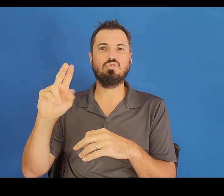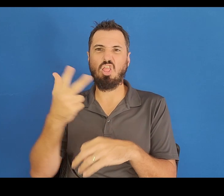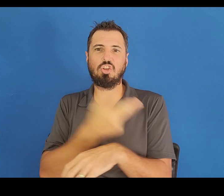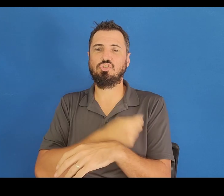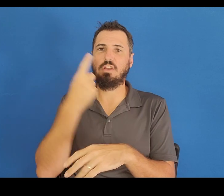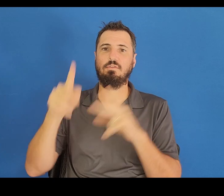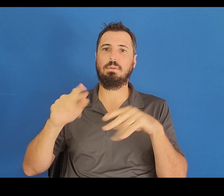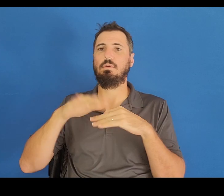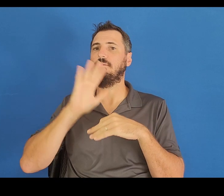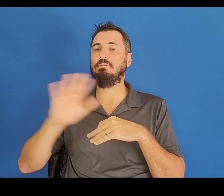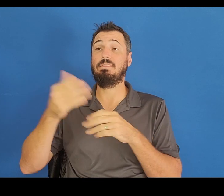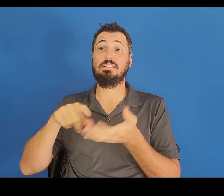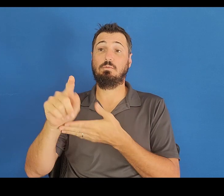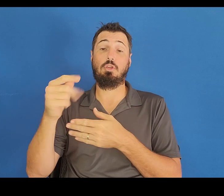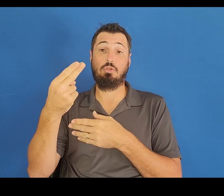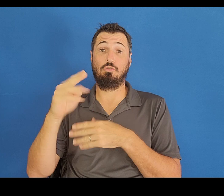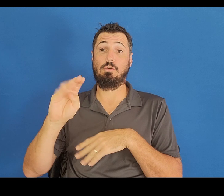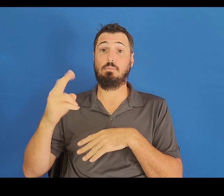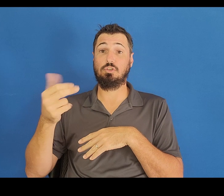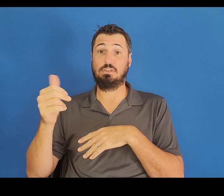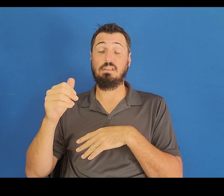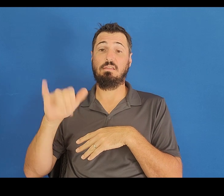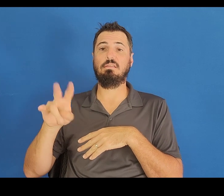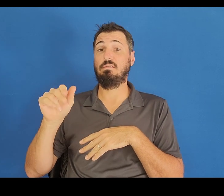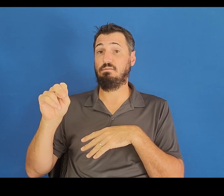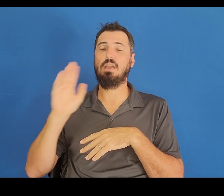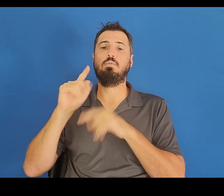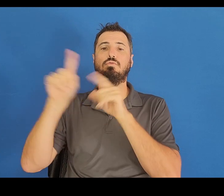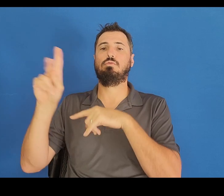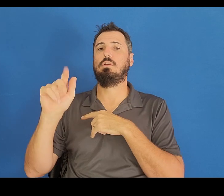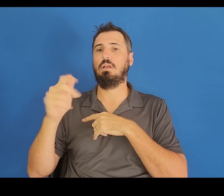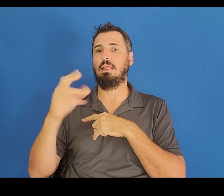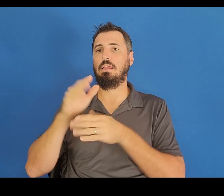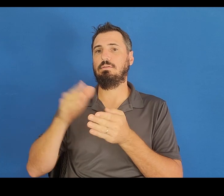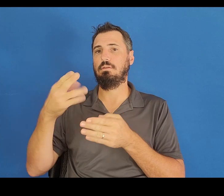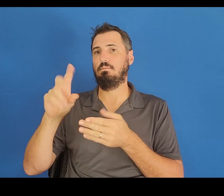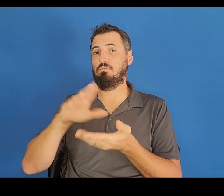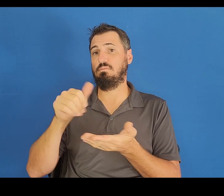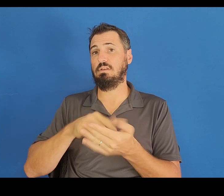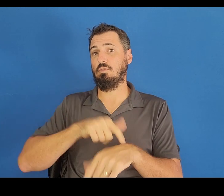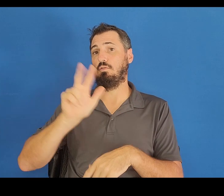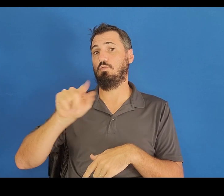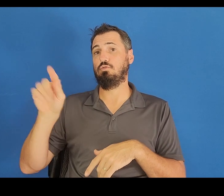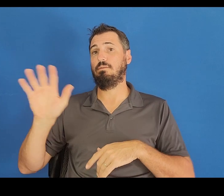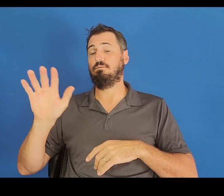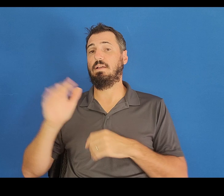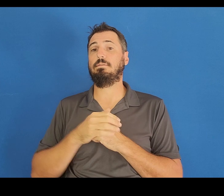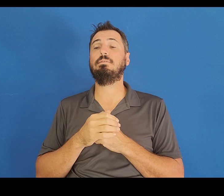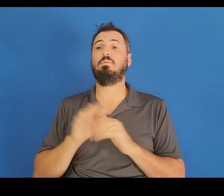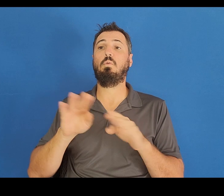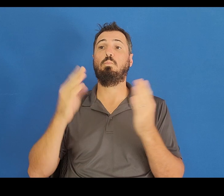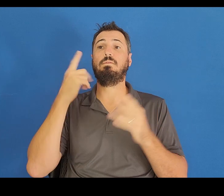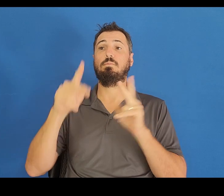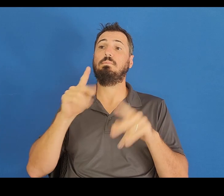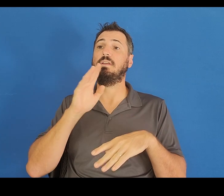And next Thursday, Mar. 10, the mobile hospital van will be at the Kalaheo Neighborhood Center from 3-5 p.m., open to ages 12 and up.